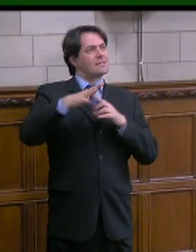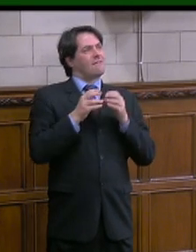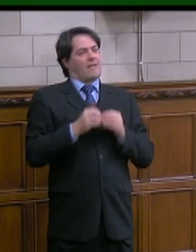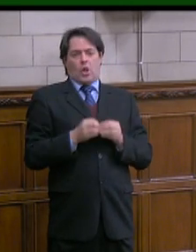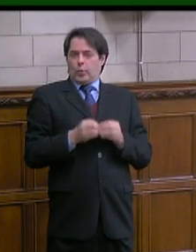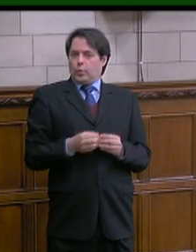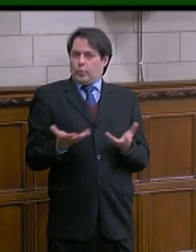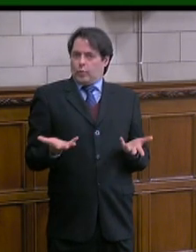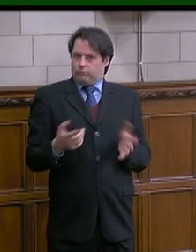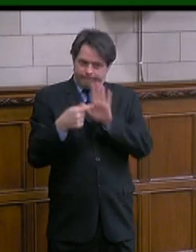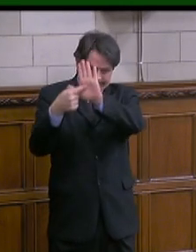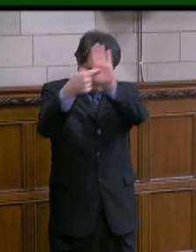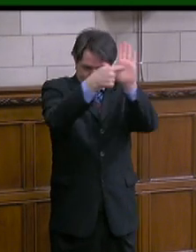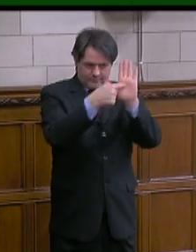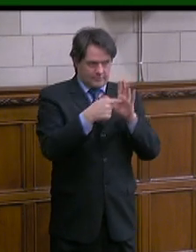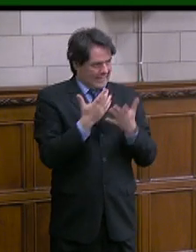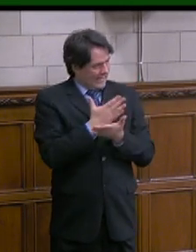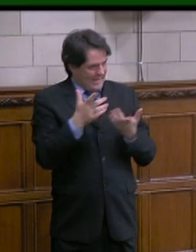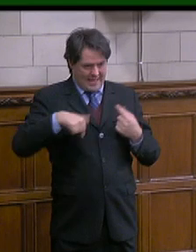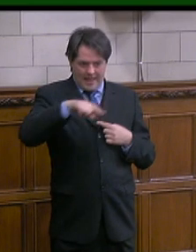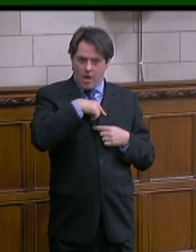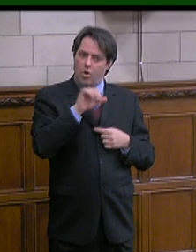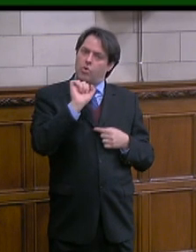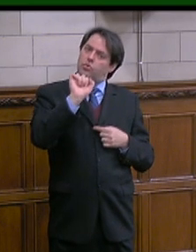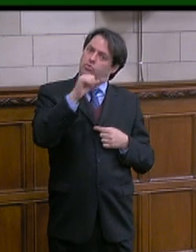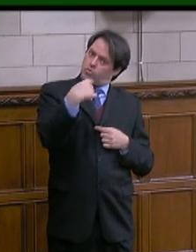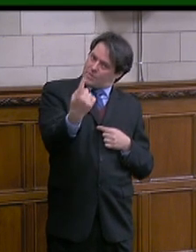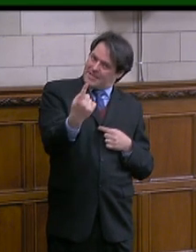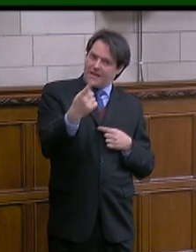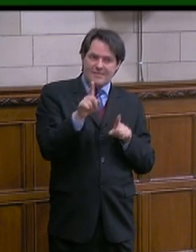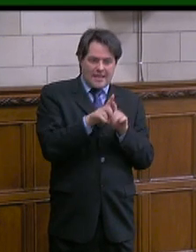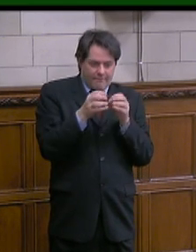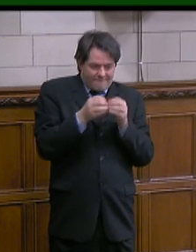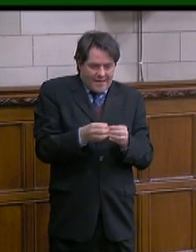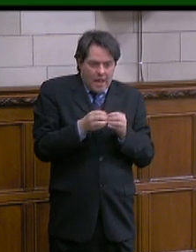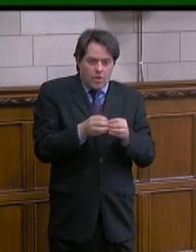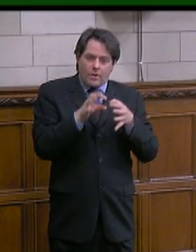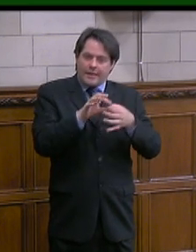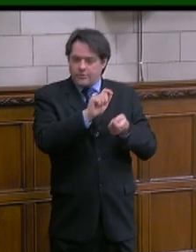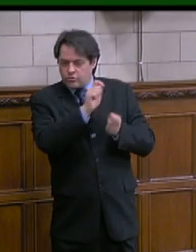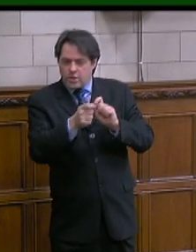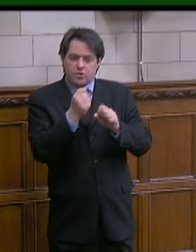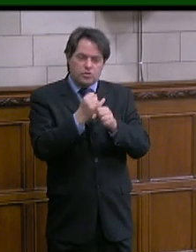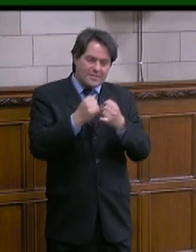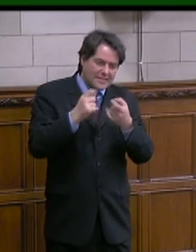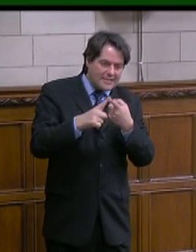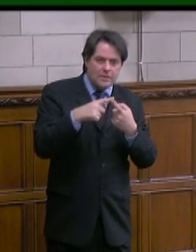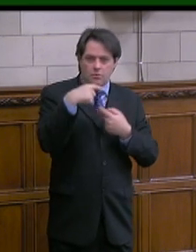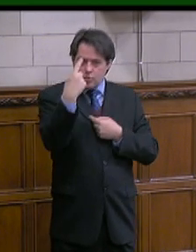What the Minister values is clear to anybody who wishes to read it in the changes he introduced to GCSEs.